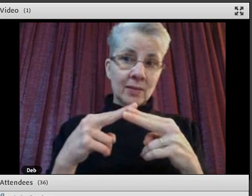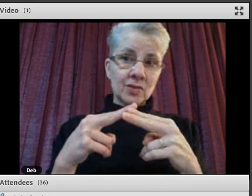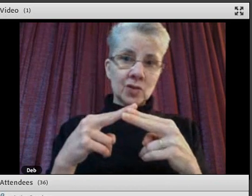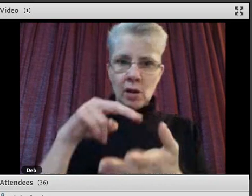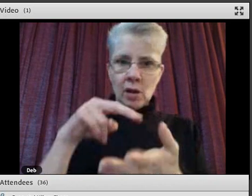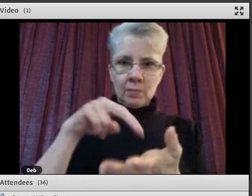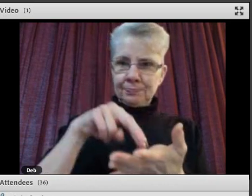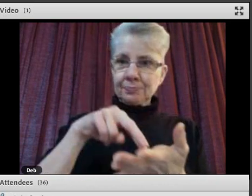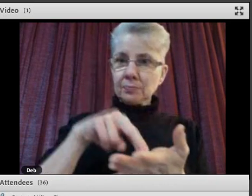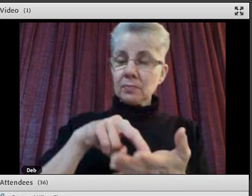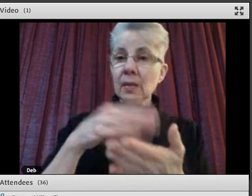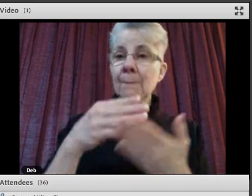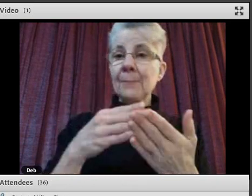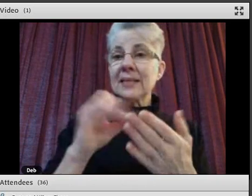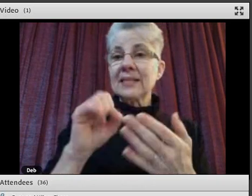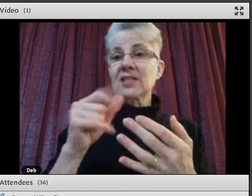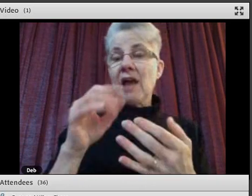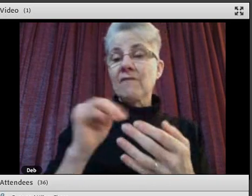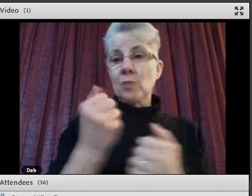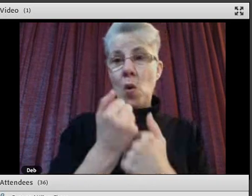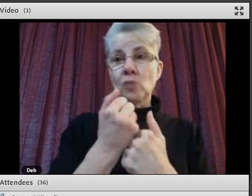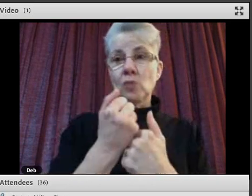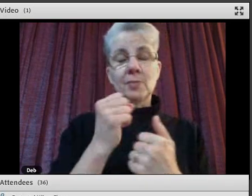If you just stand on the side of a piece of Styrofoam, it will hold you up.